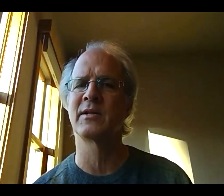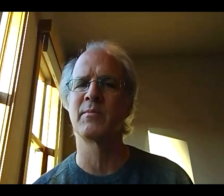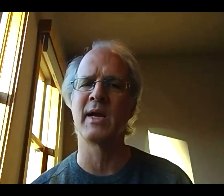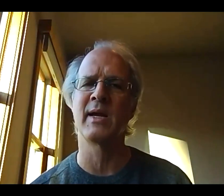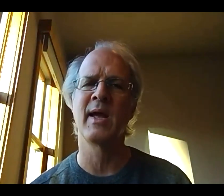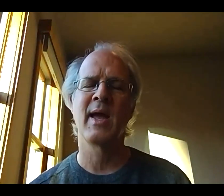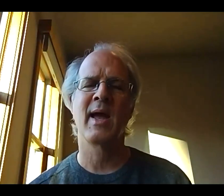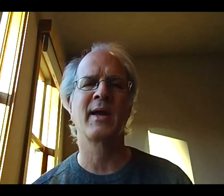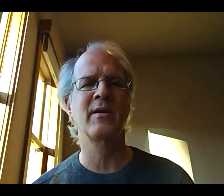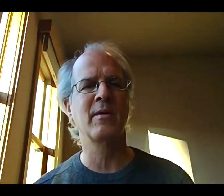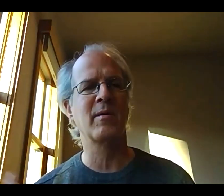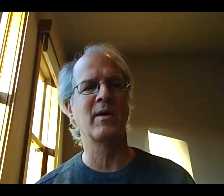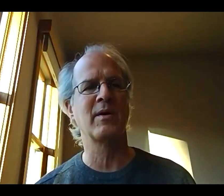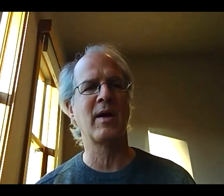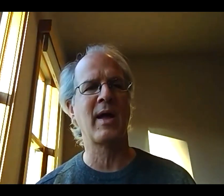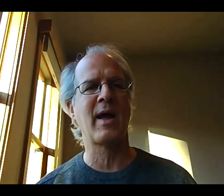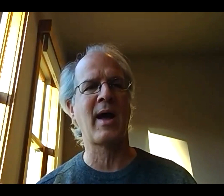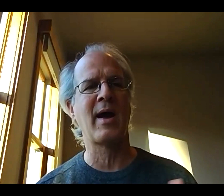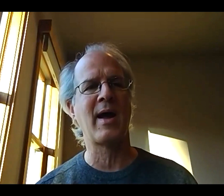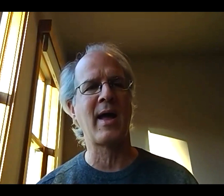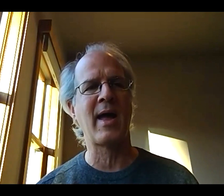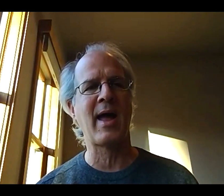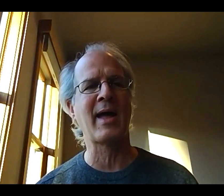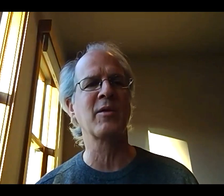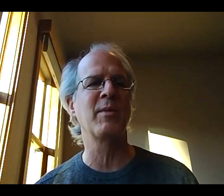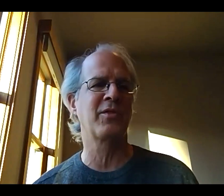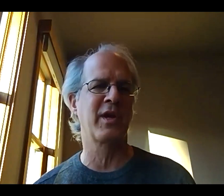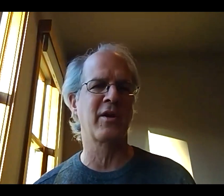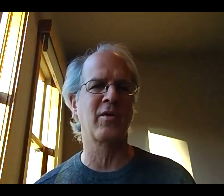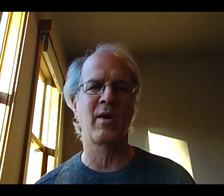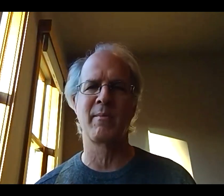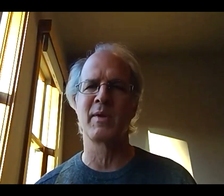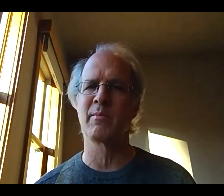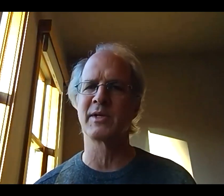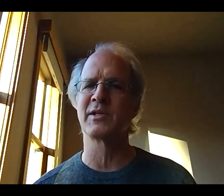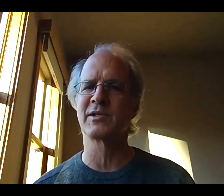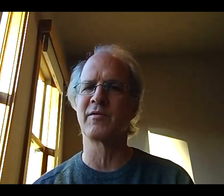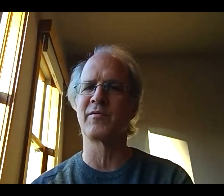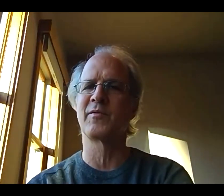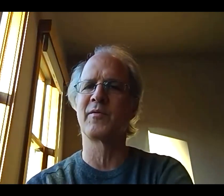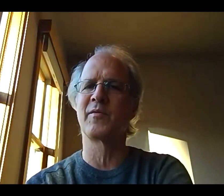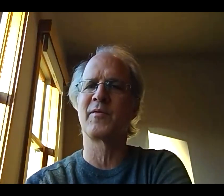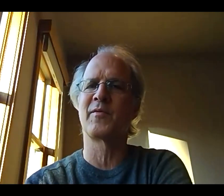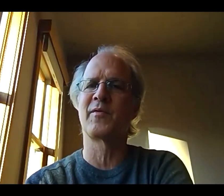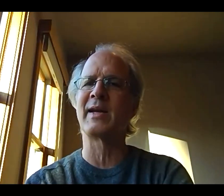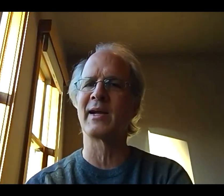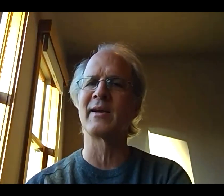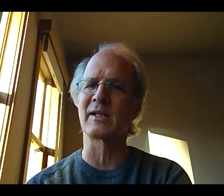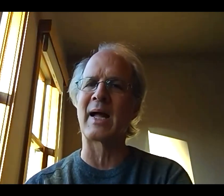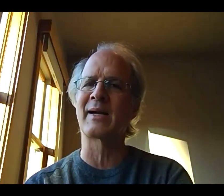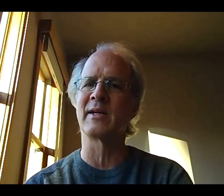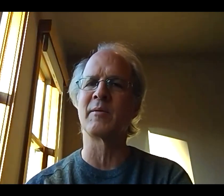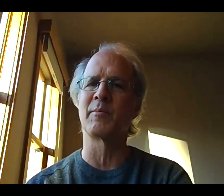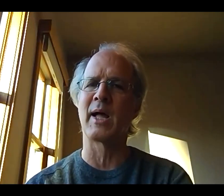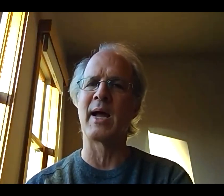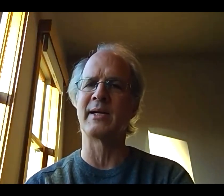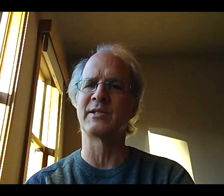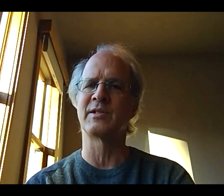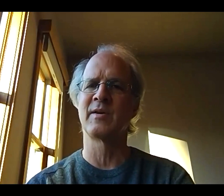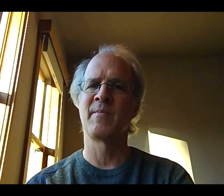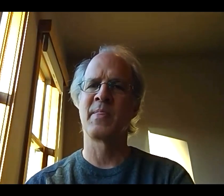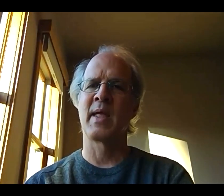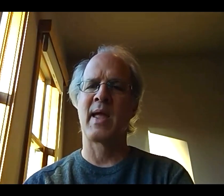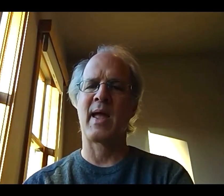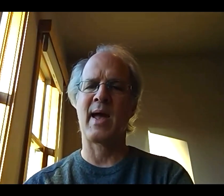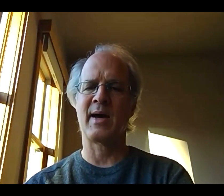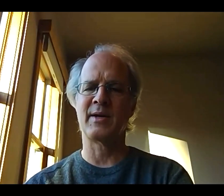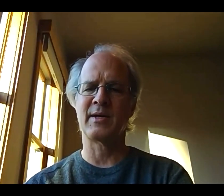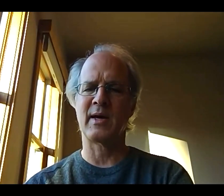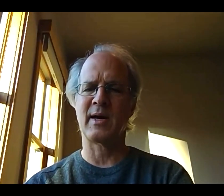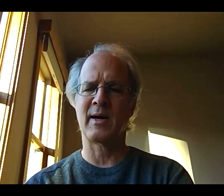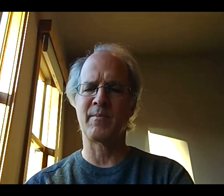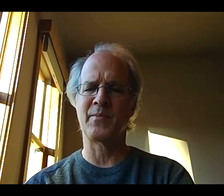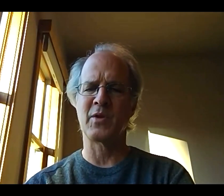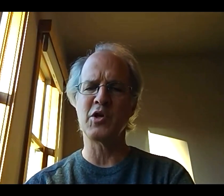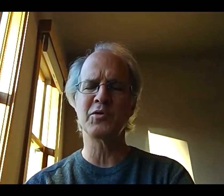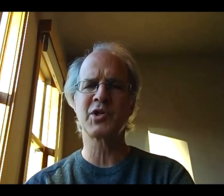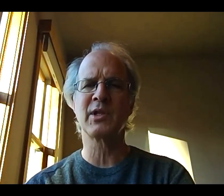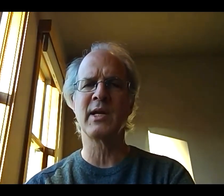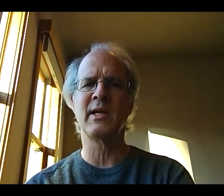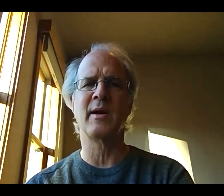to me. At the Mint Theatre, I'm in the business of finding neglected plays and usually